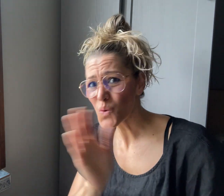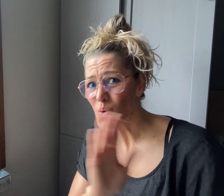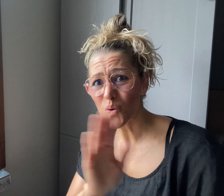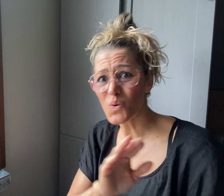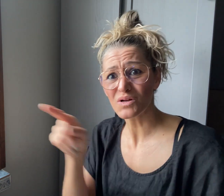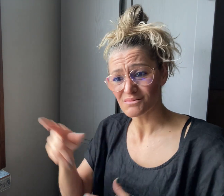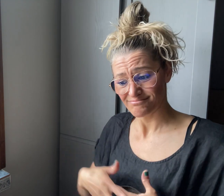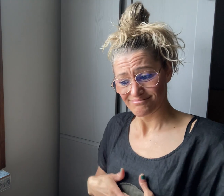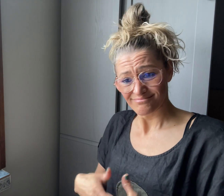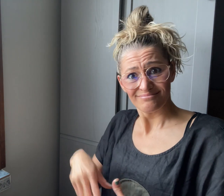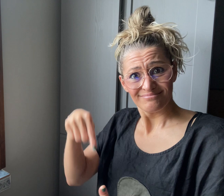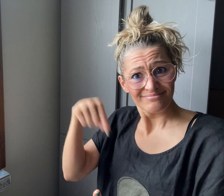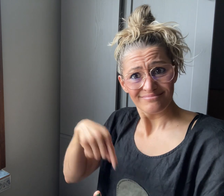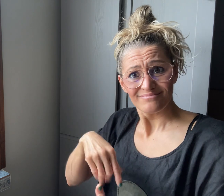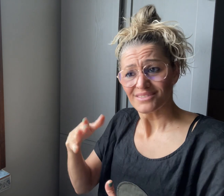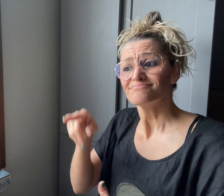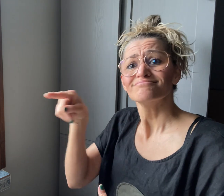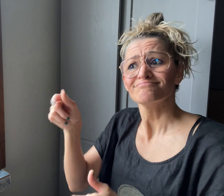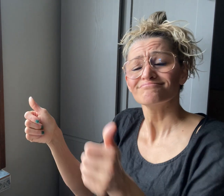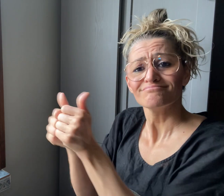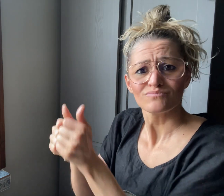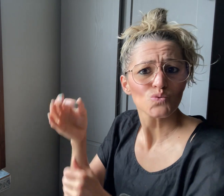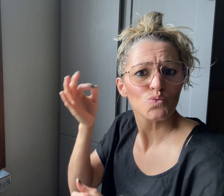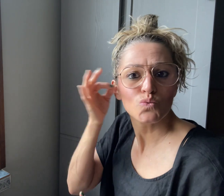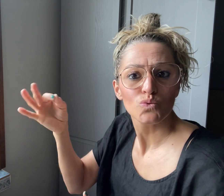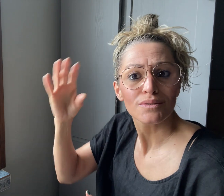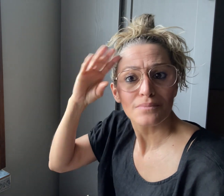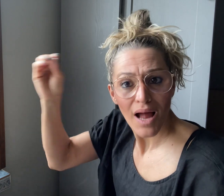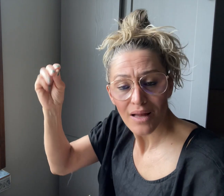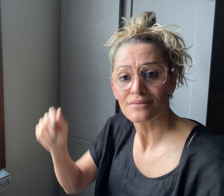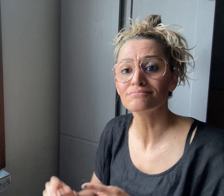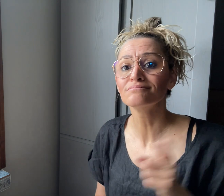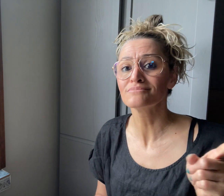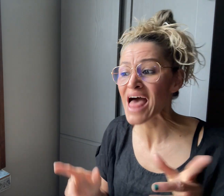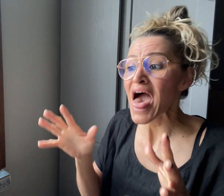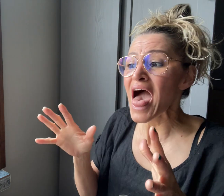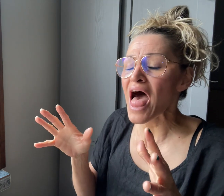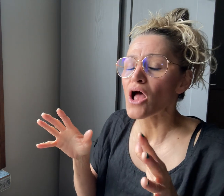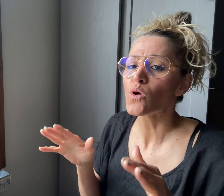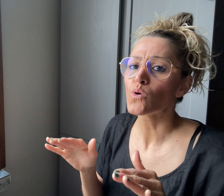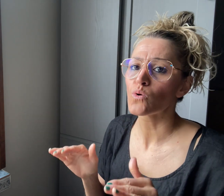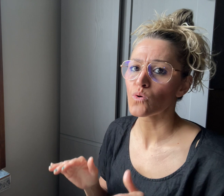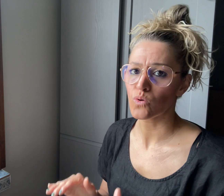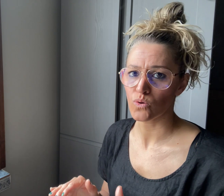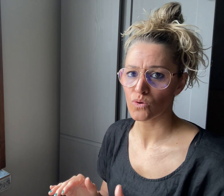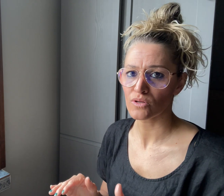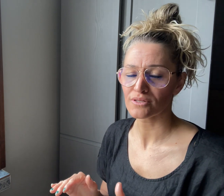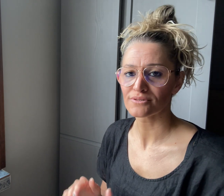was from a hearing man, he calmed down.